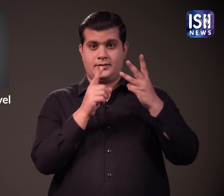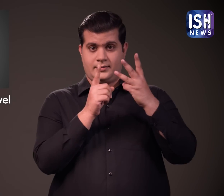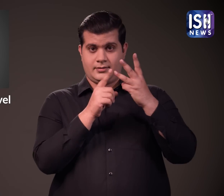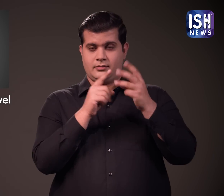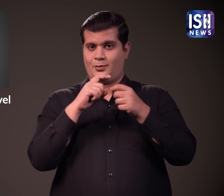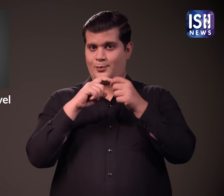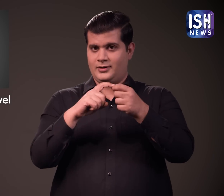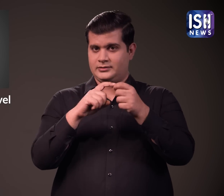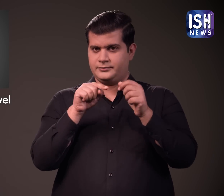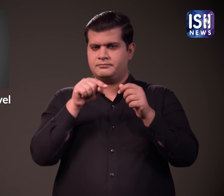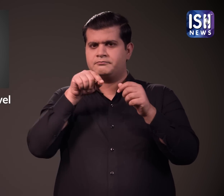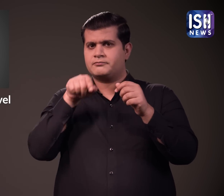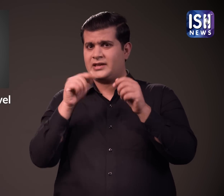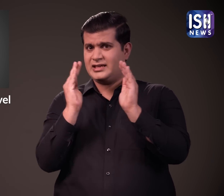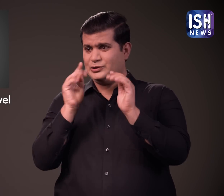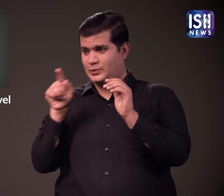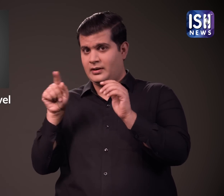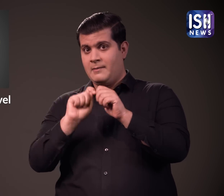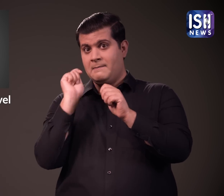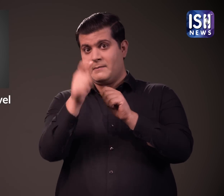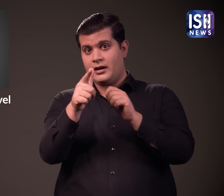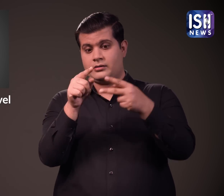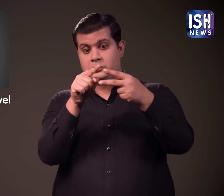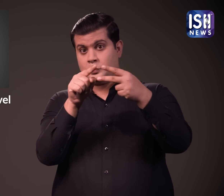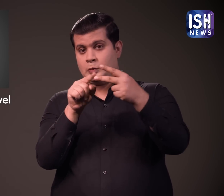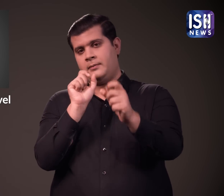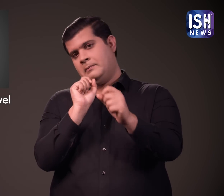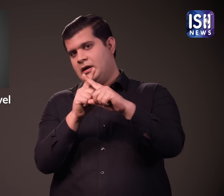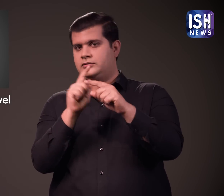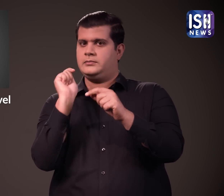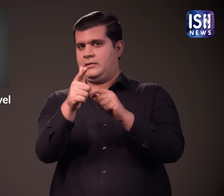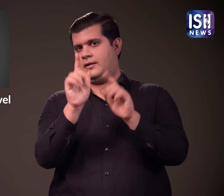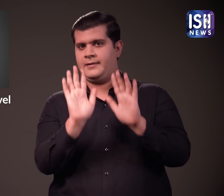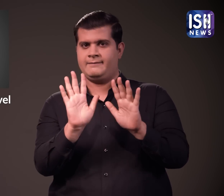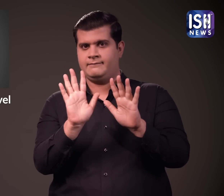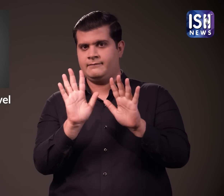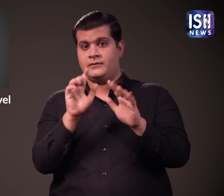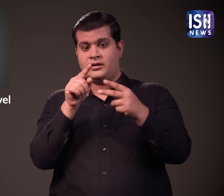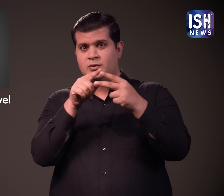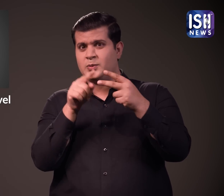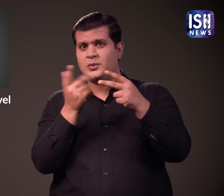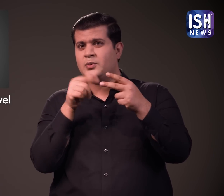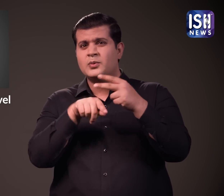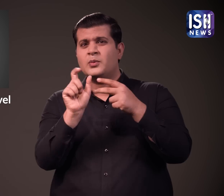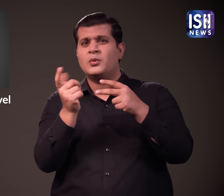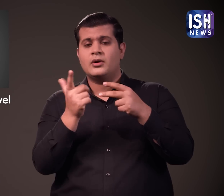3. Which categories insurance covers? Here are the two categories.